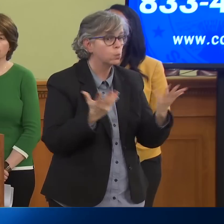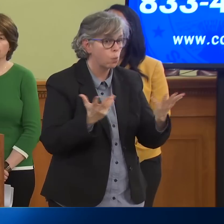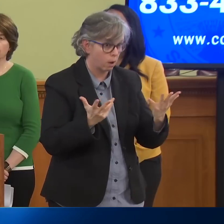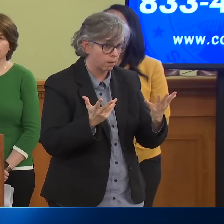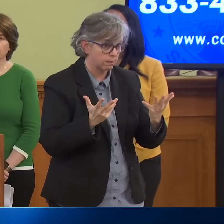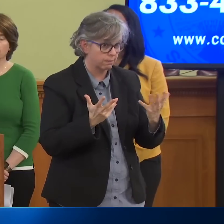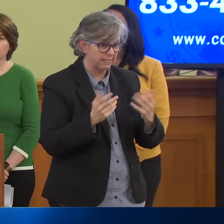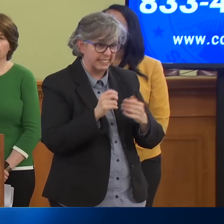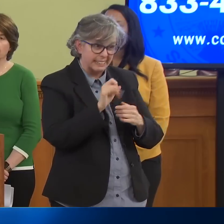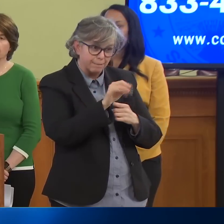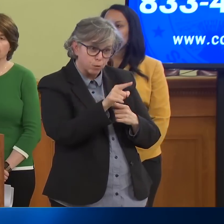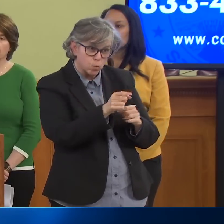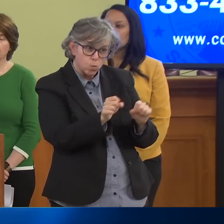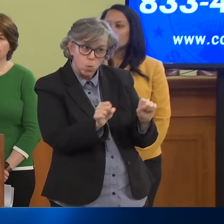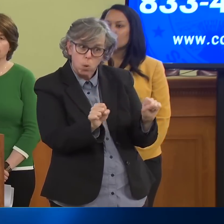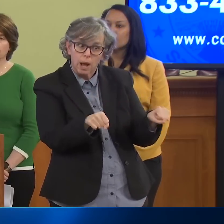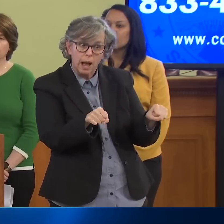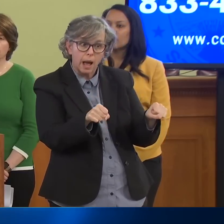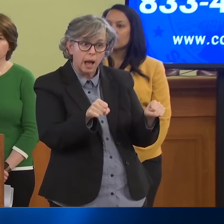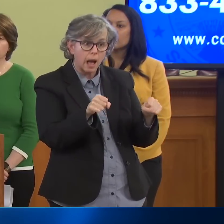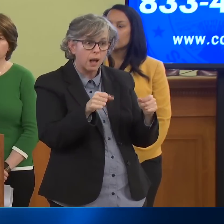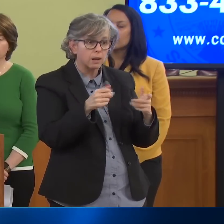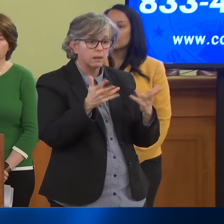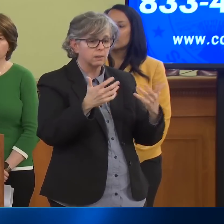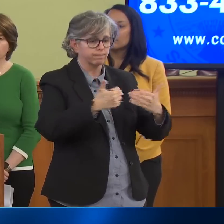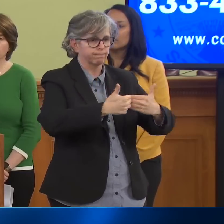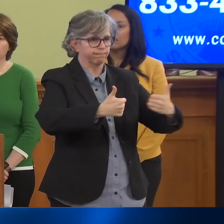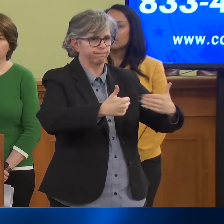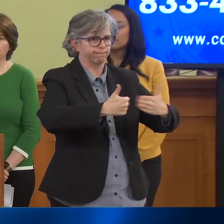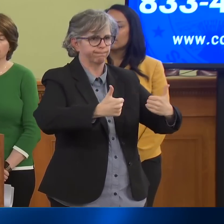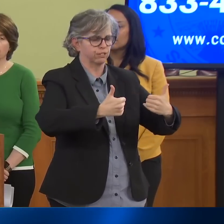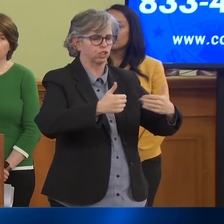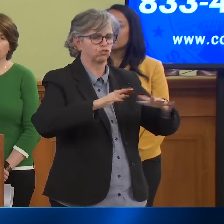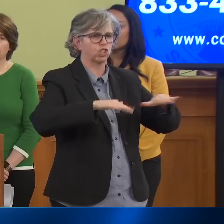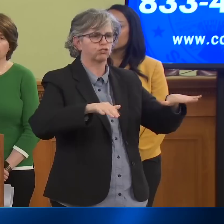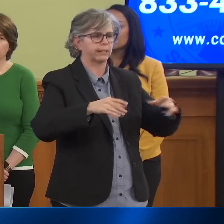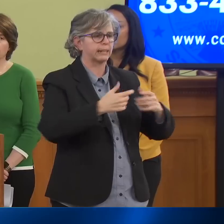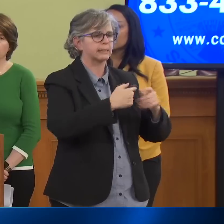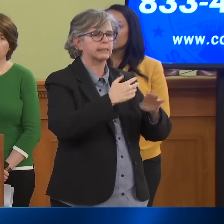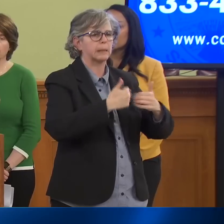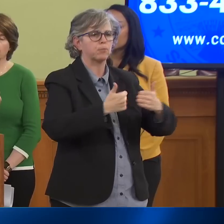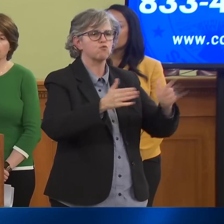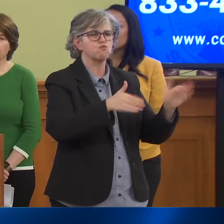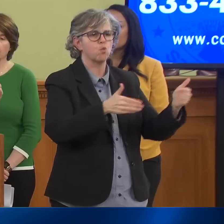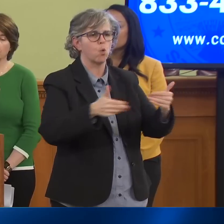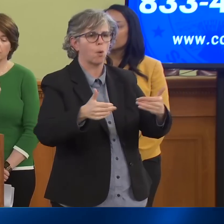THE SANITARY RULES ALSO, STRONG SUGGESTIONS IN REGARD TO IF